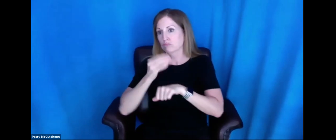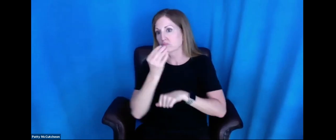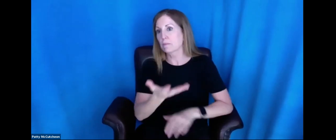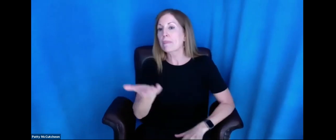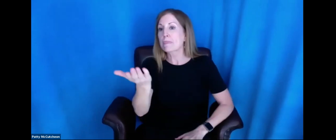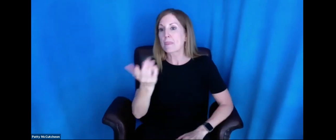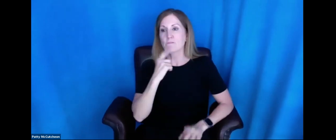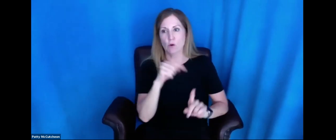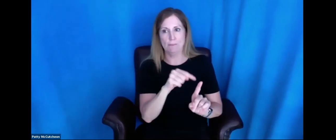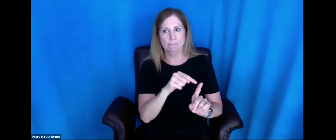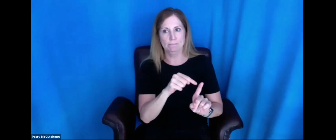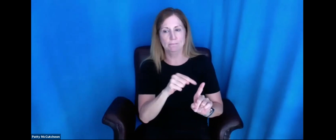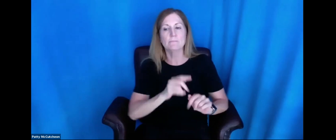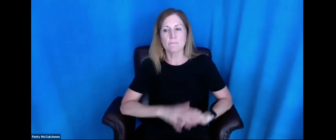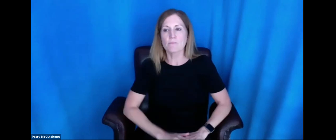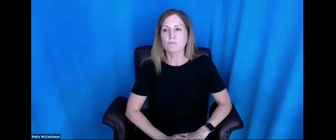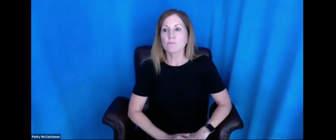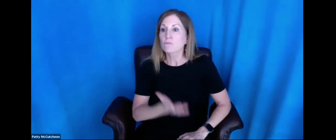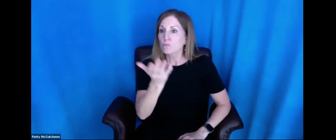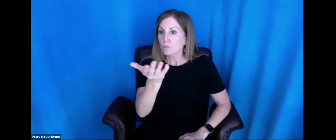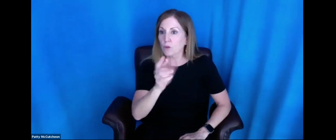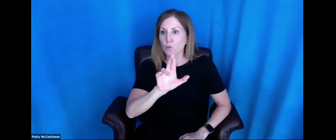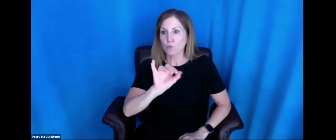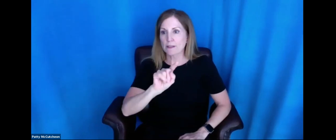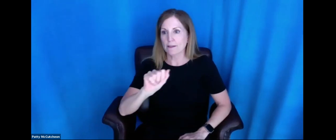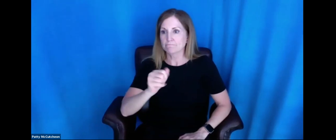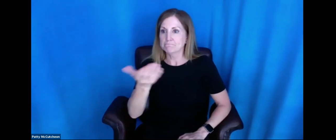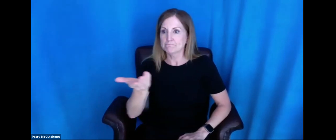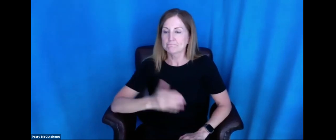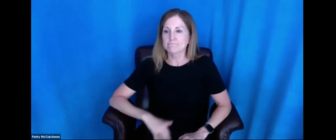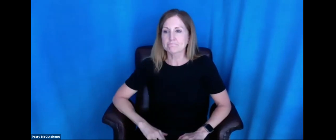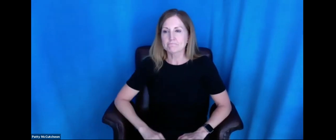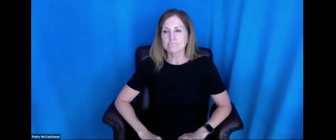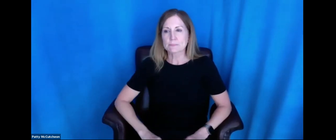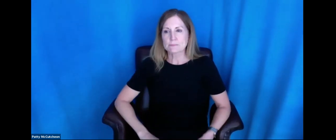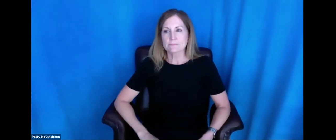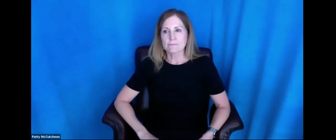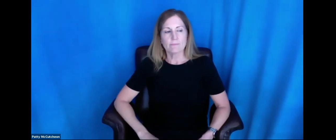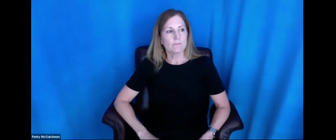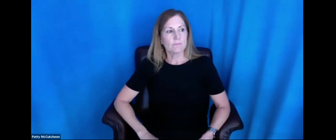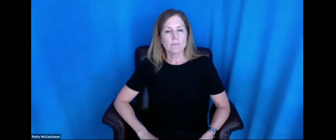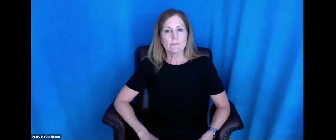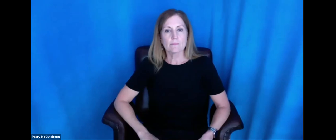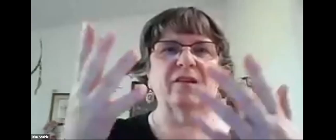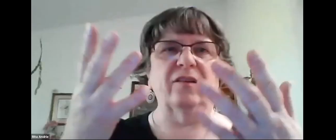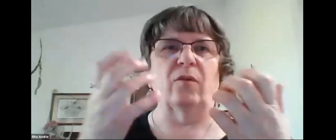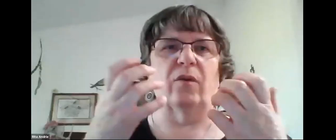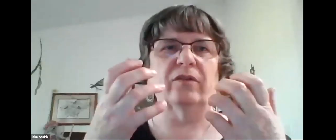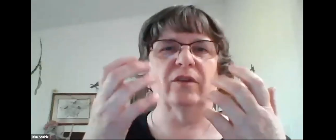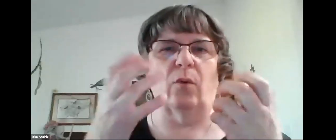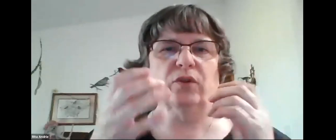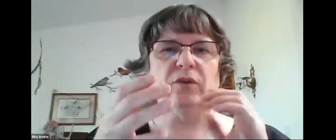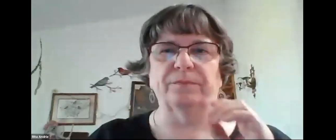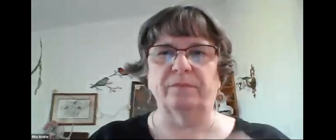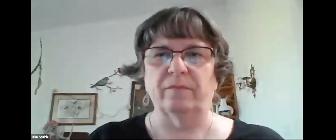For him.